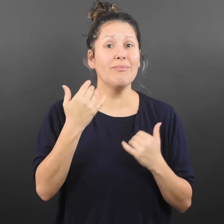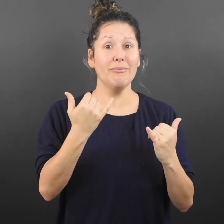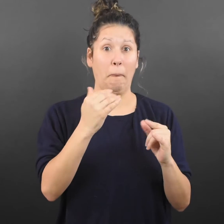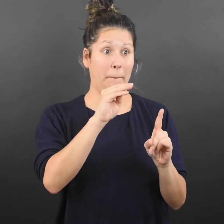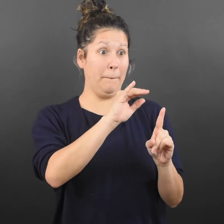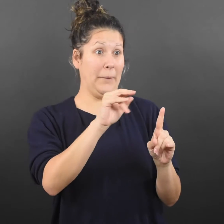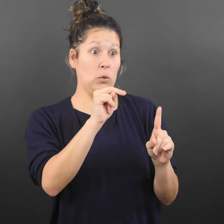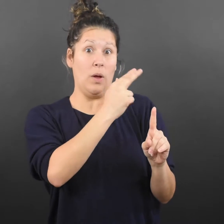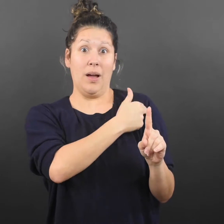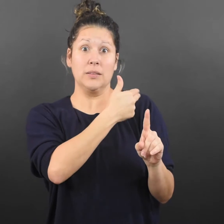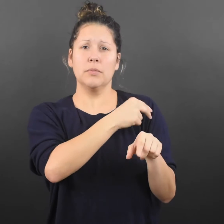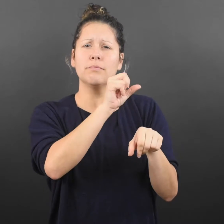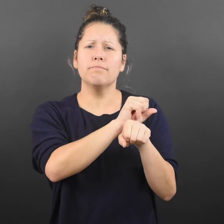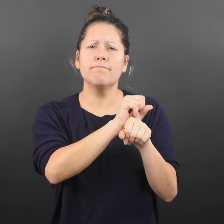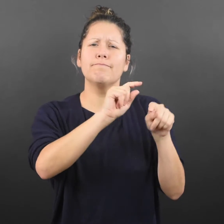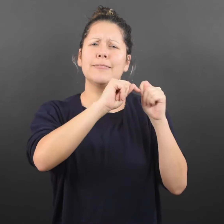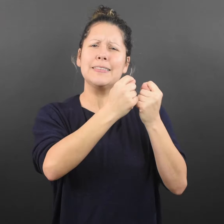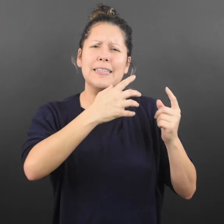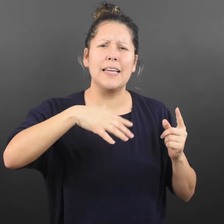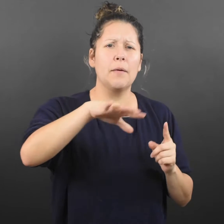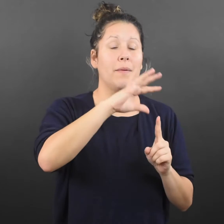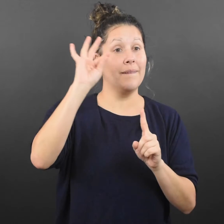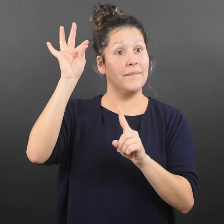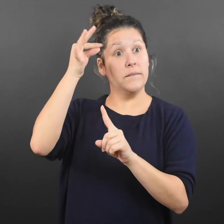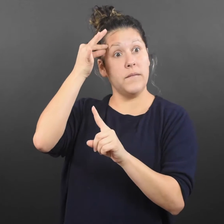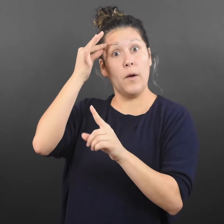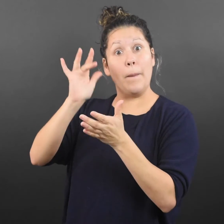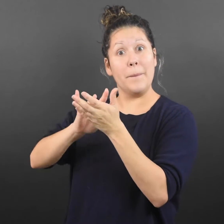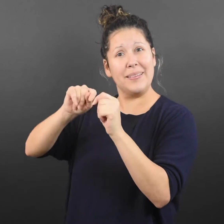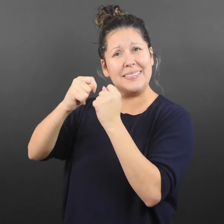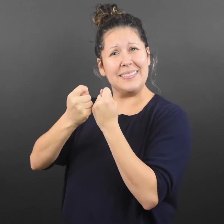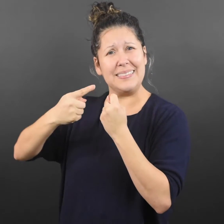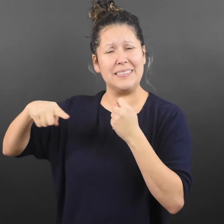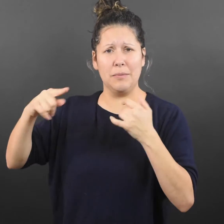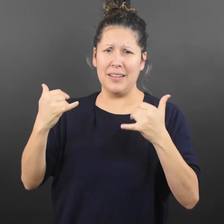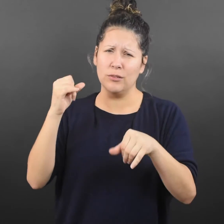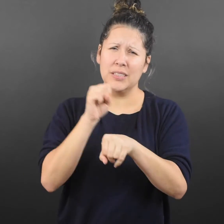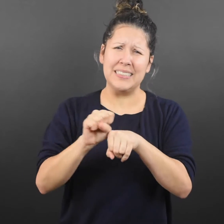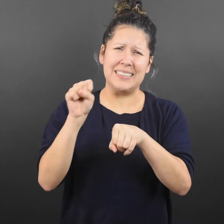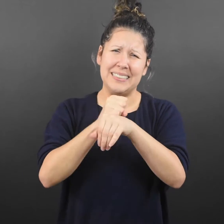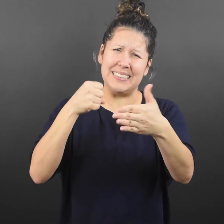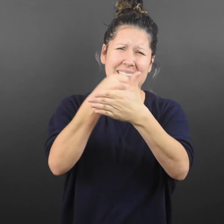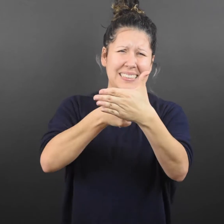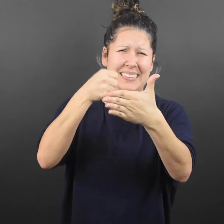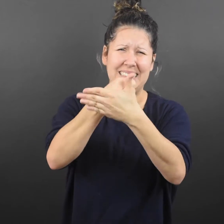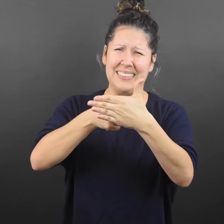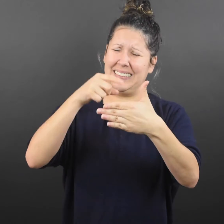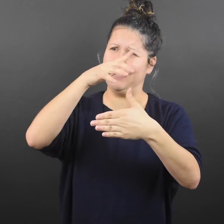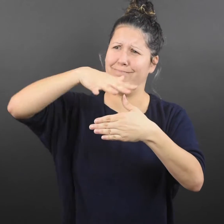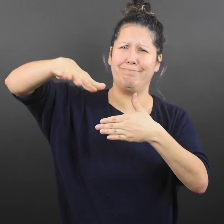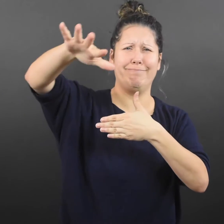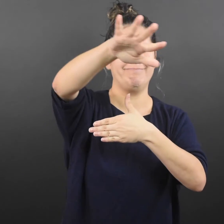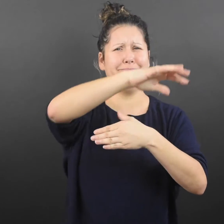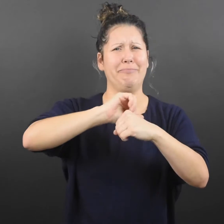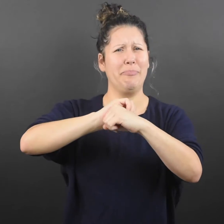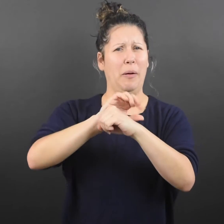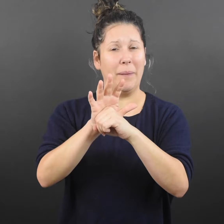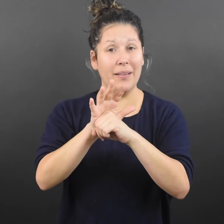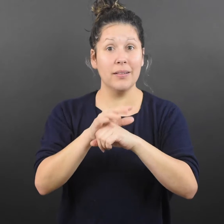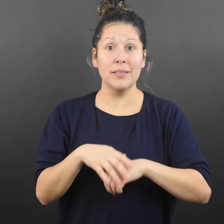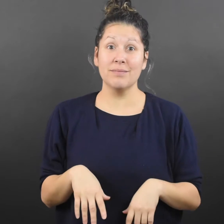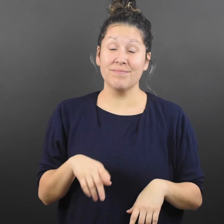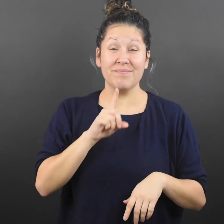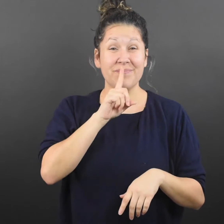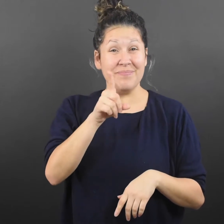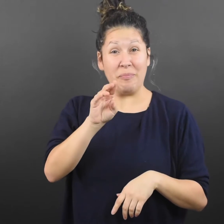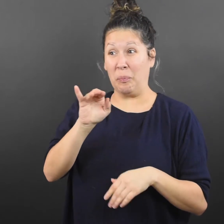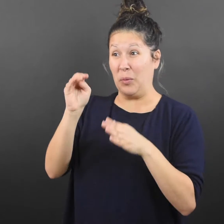pandemic, every Minnesotan has a role to play, right now, in helping fight COVID-19. Please get